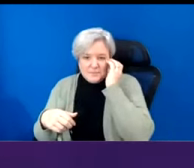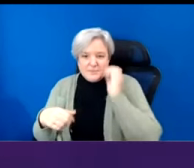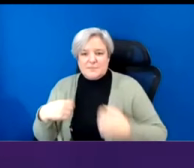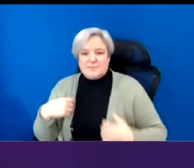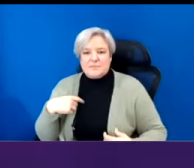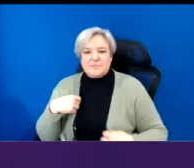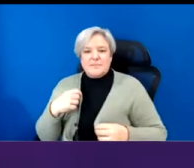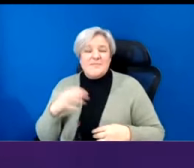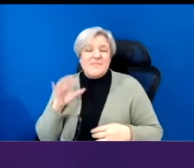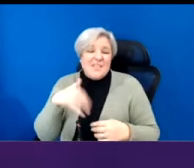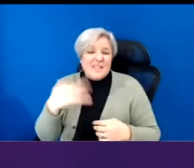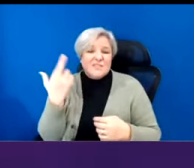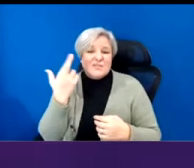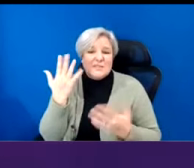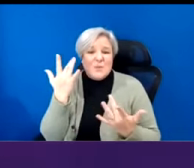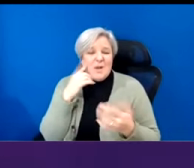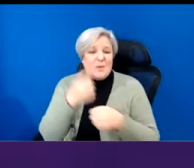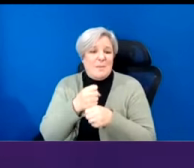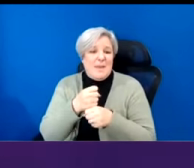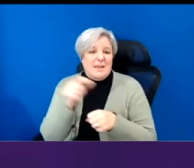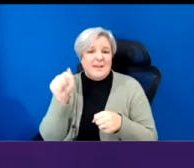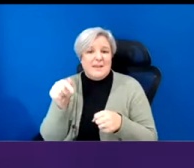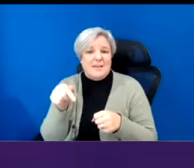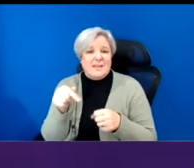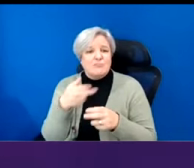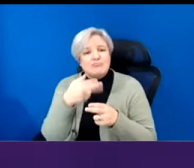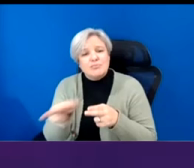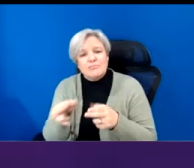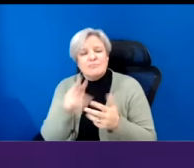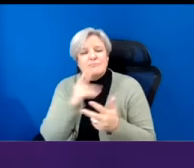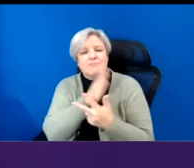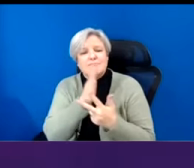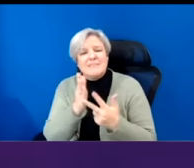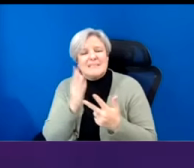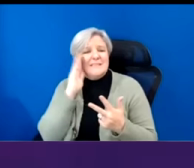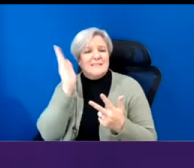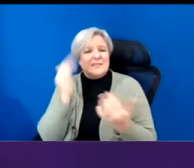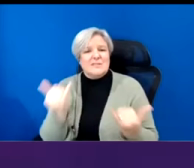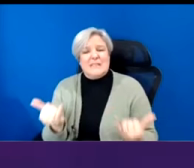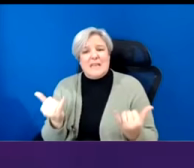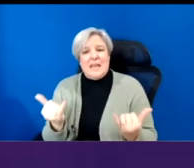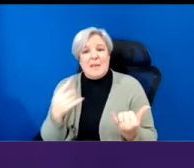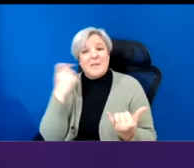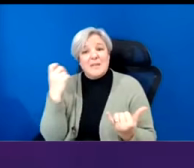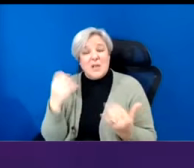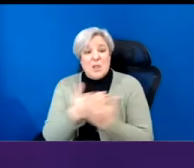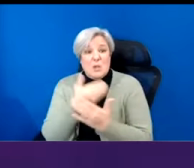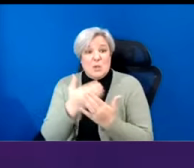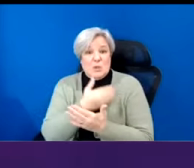And that's really why we created this short series for you today is because of the new self-service system.